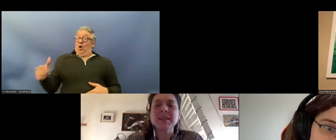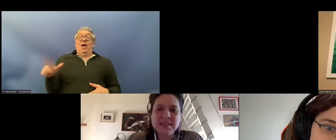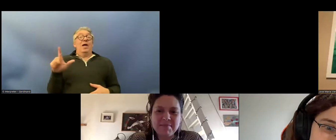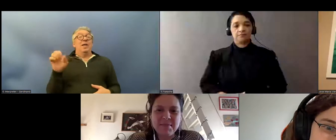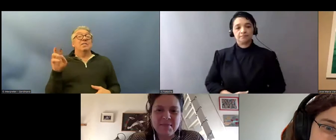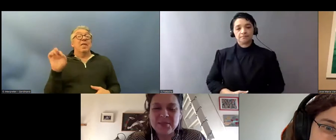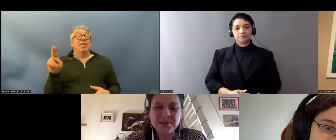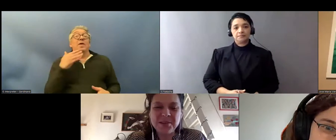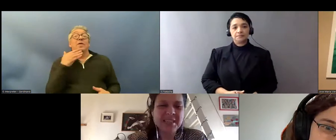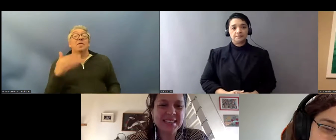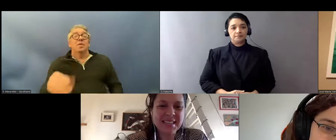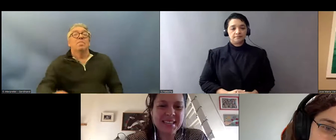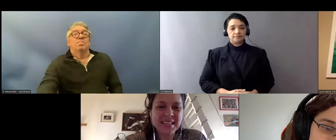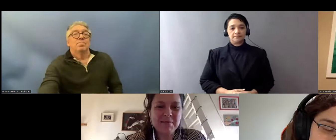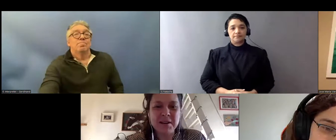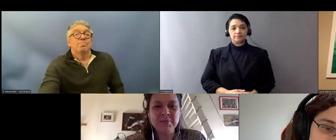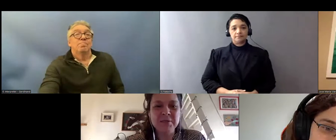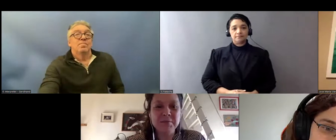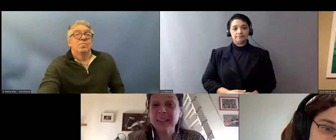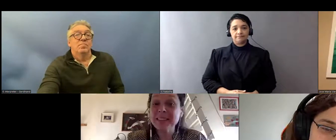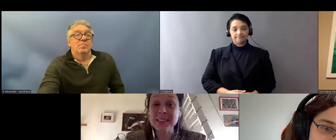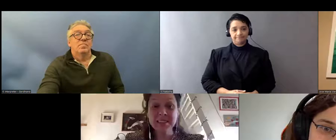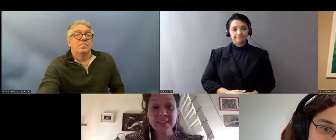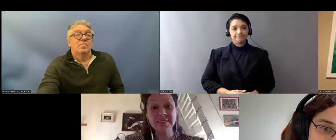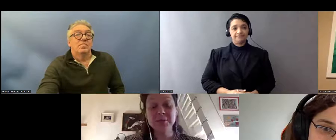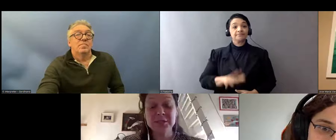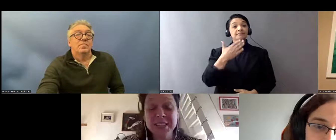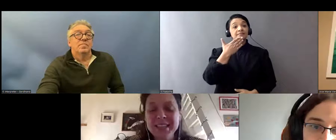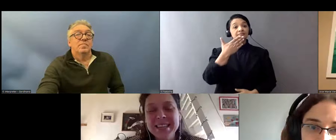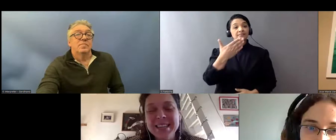Now I'll pass to Sara Rocha.